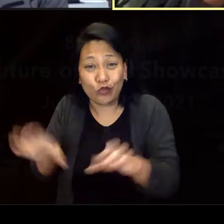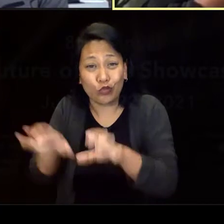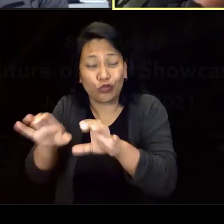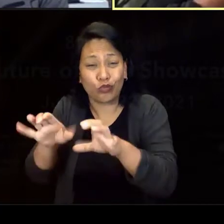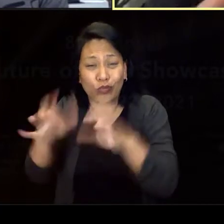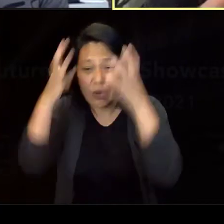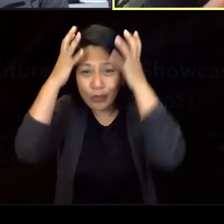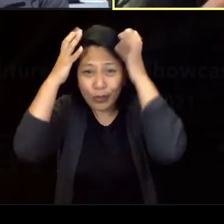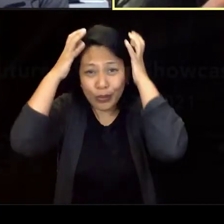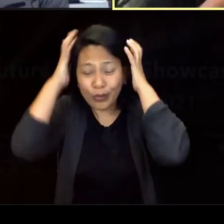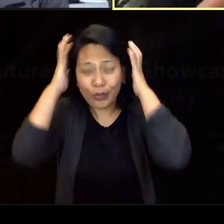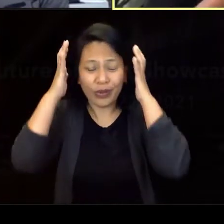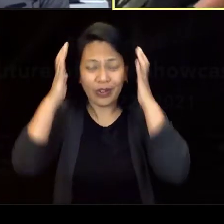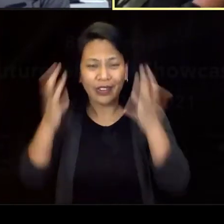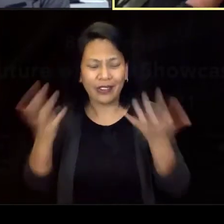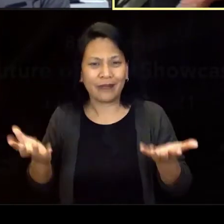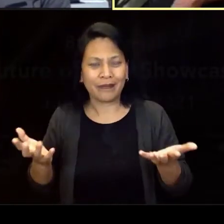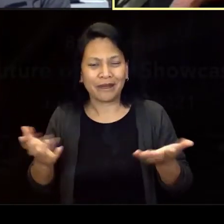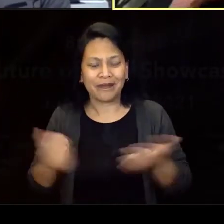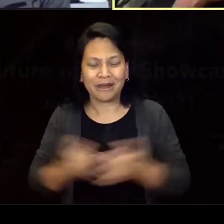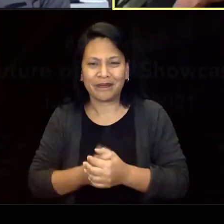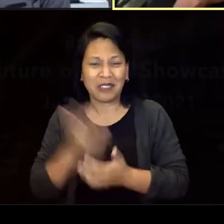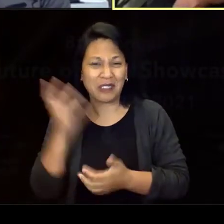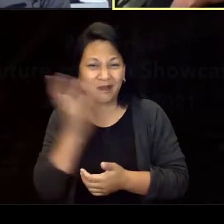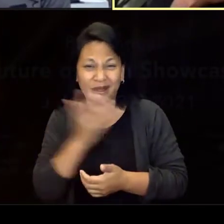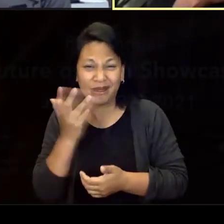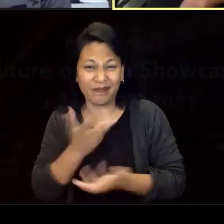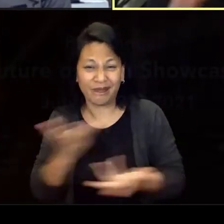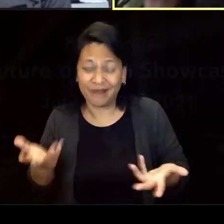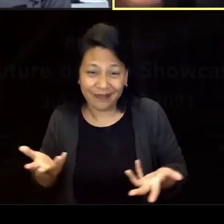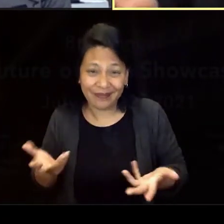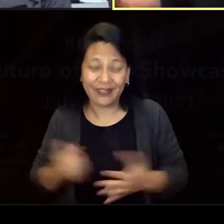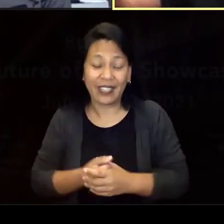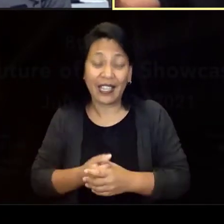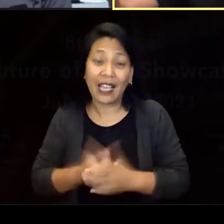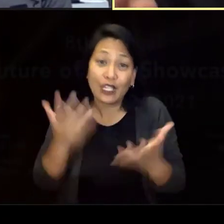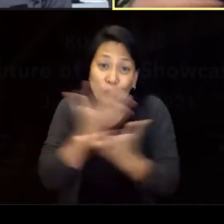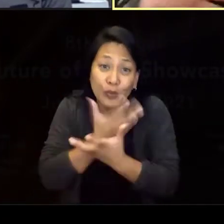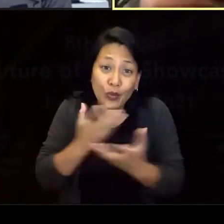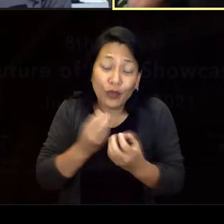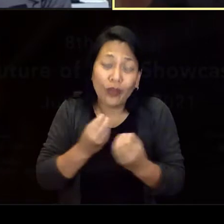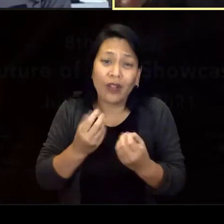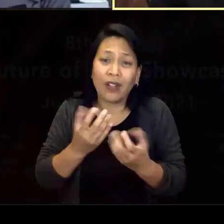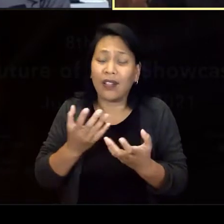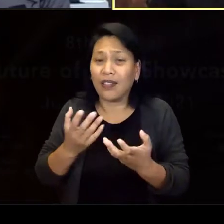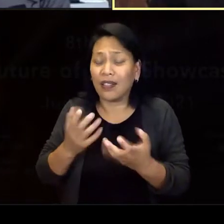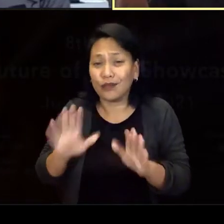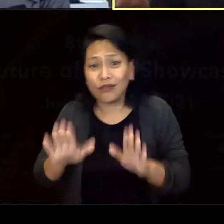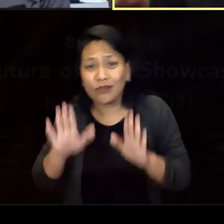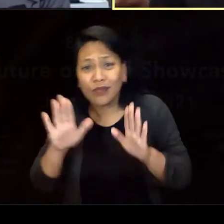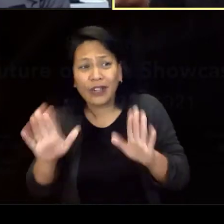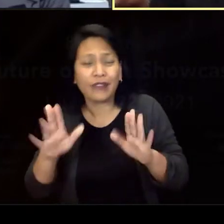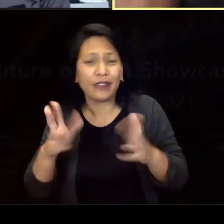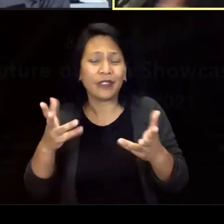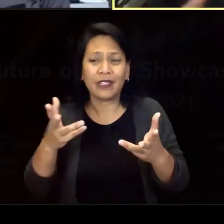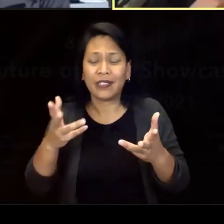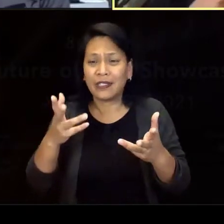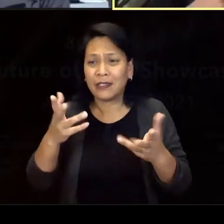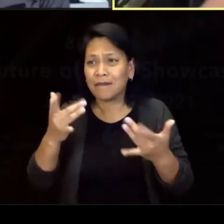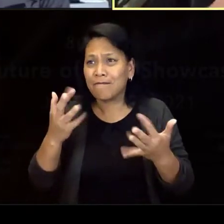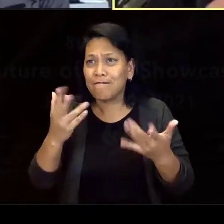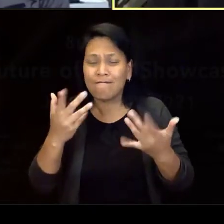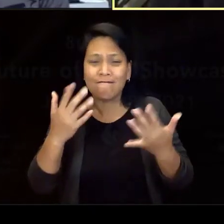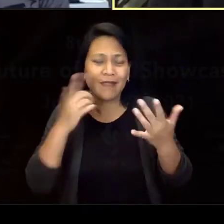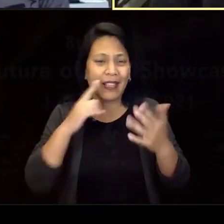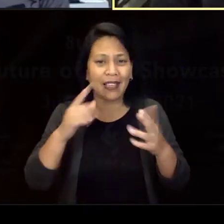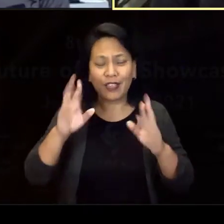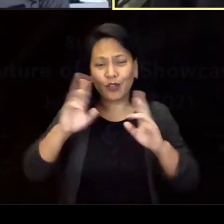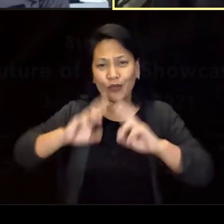Like it just like, it gave me, I mean, it's beautiful to watch and wonderful to respect that extra craft.